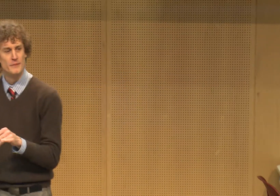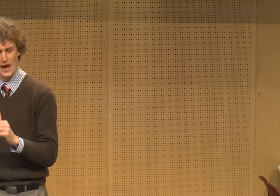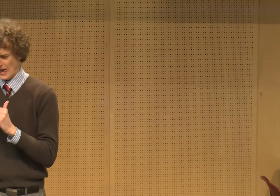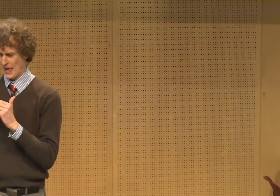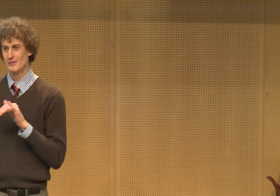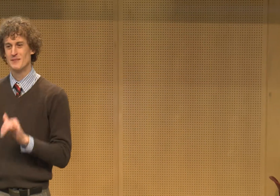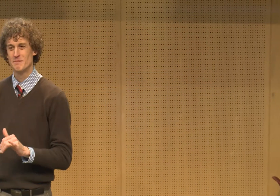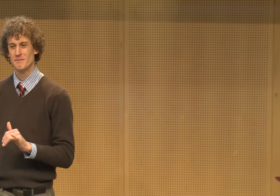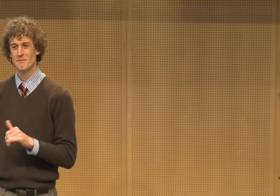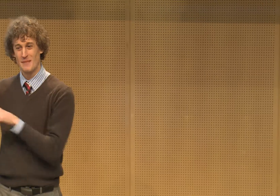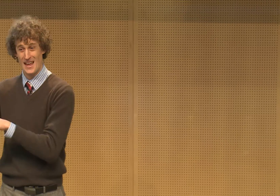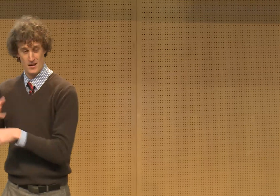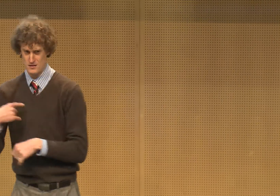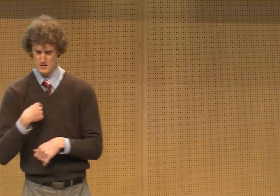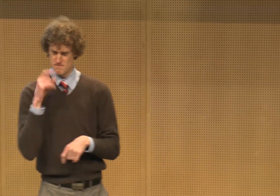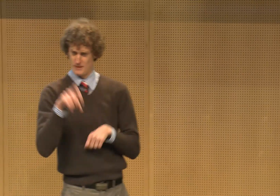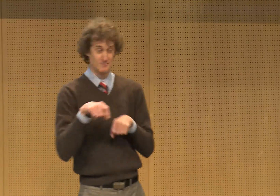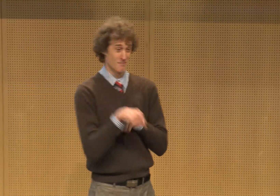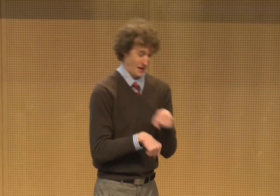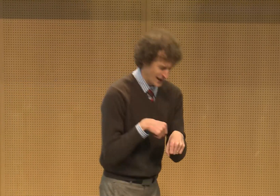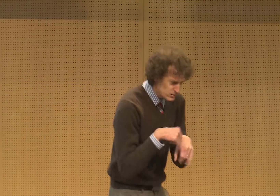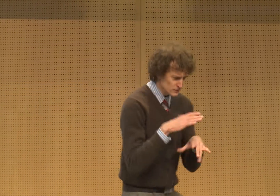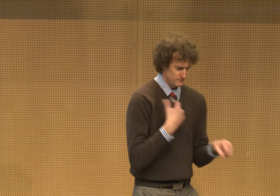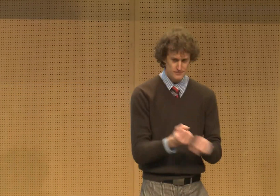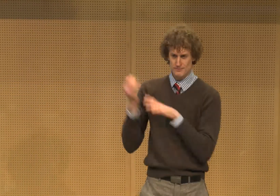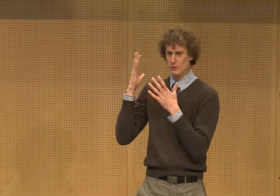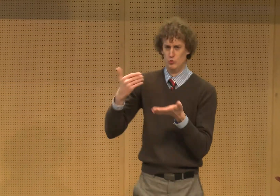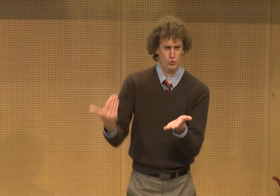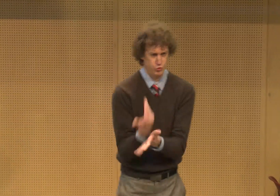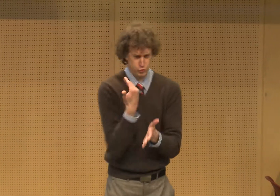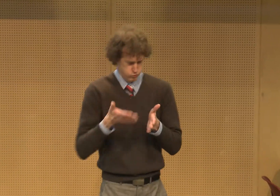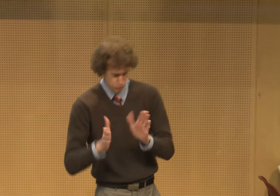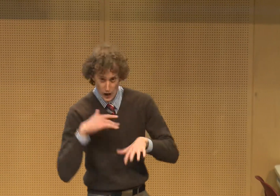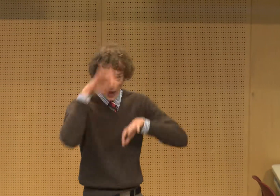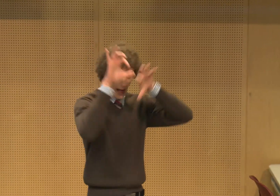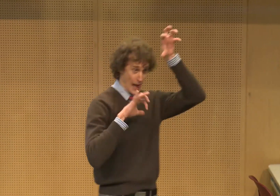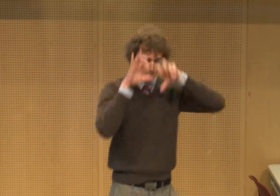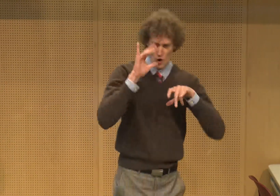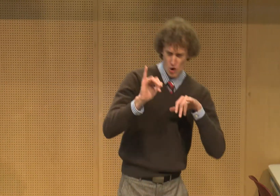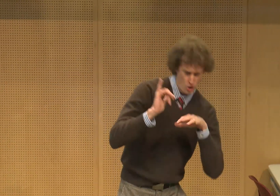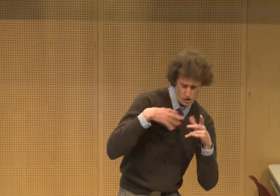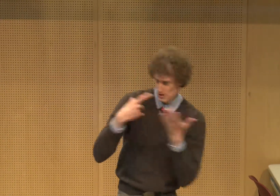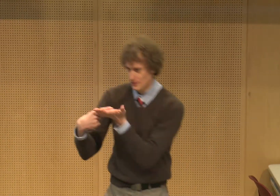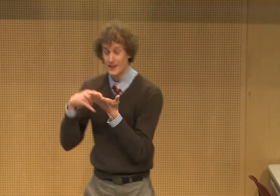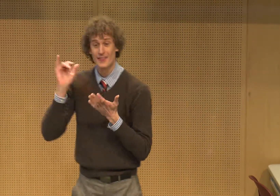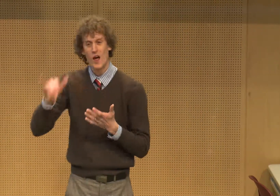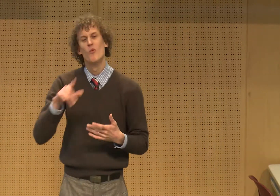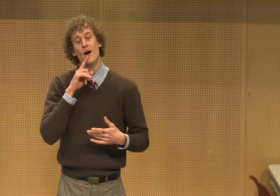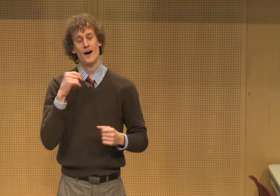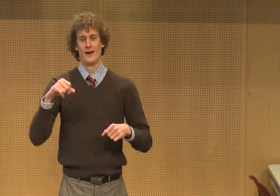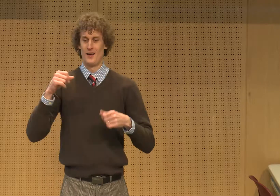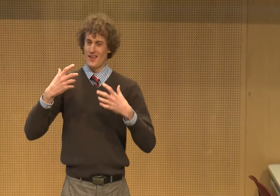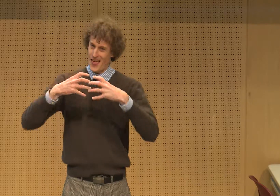If you keep moving forward... So it's the same idea for me, you know, keep pedaling, keep going, but it's not all pedal,